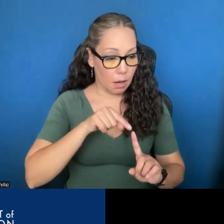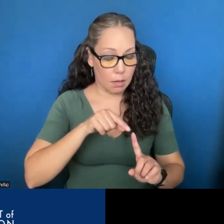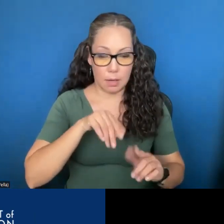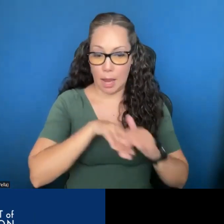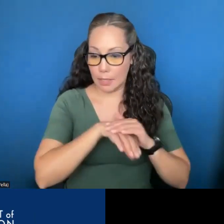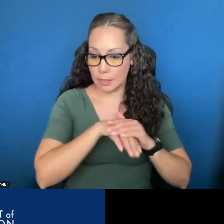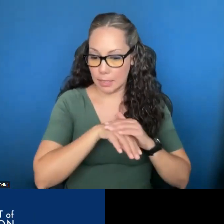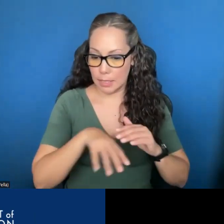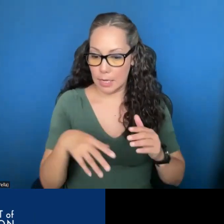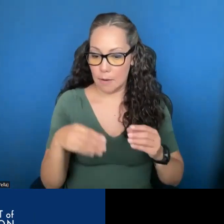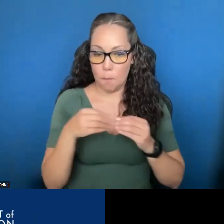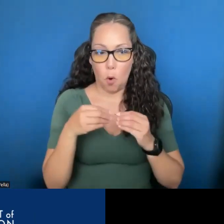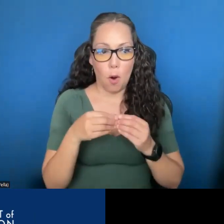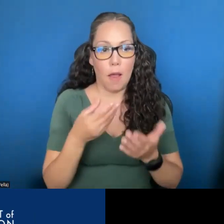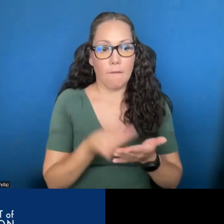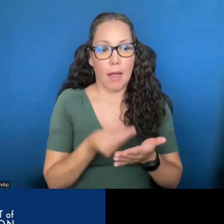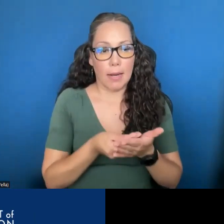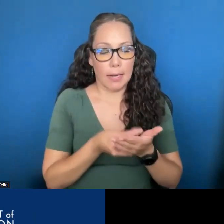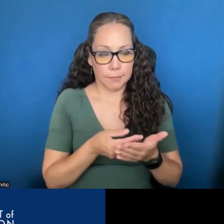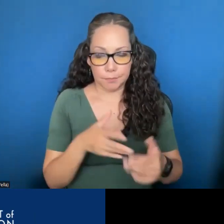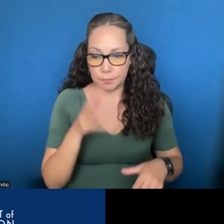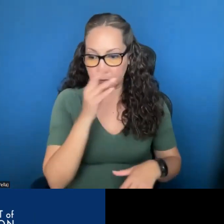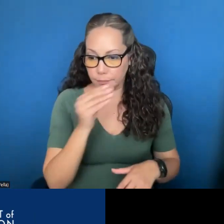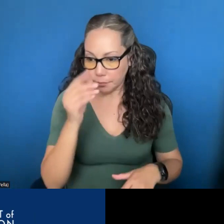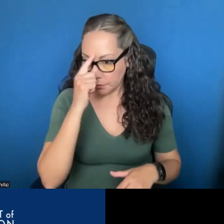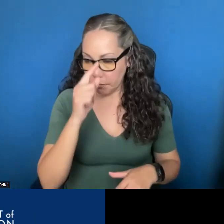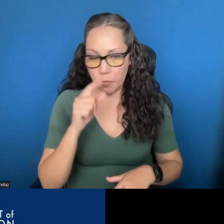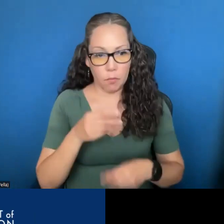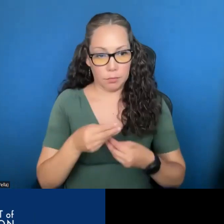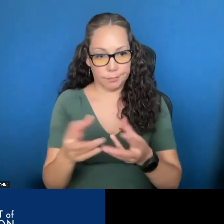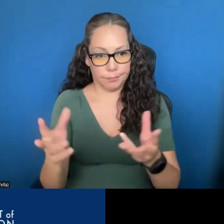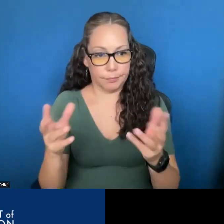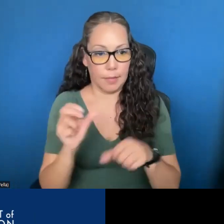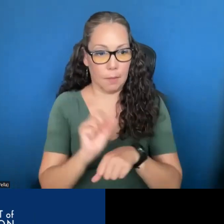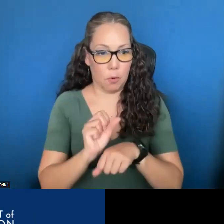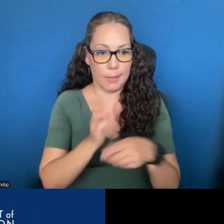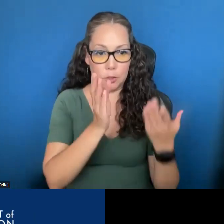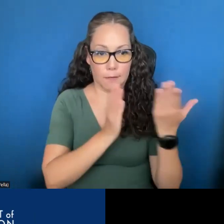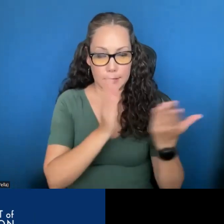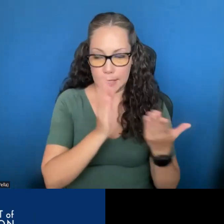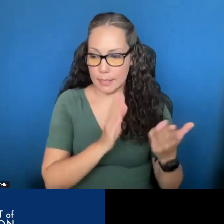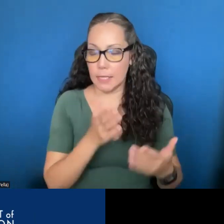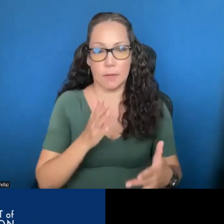additional funding uh for employment services um which is really exciting for us I'm going